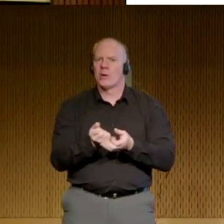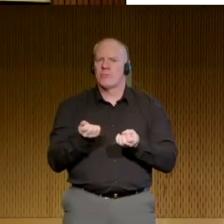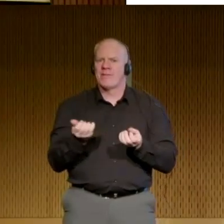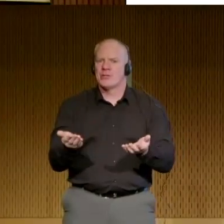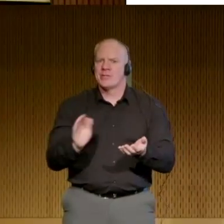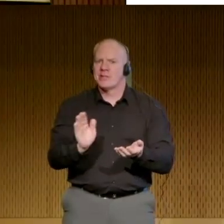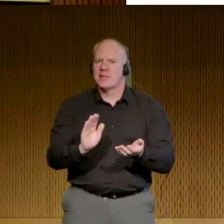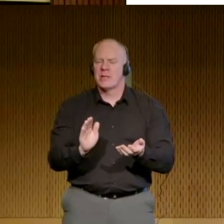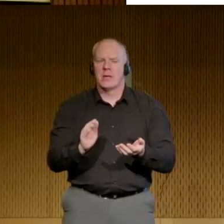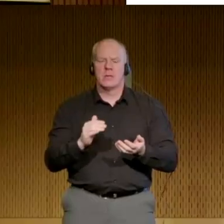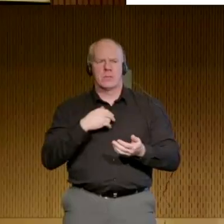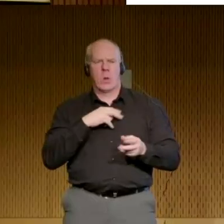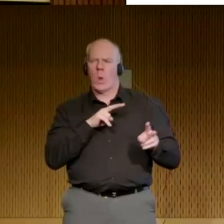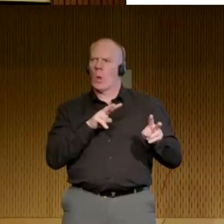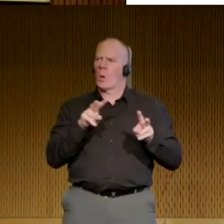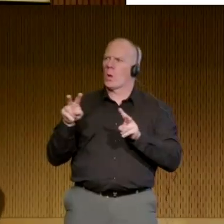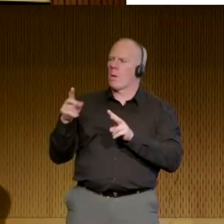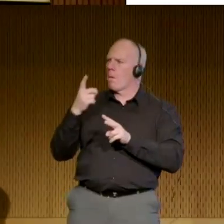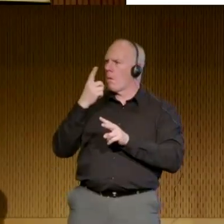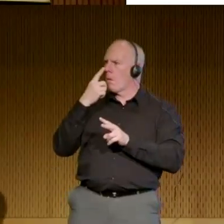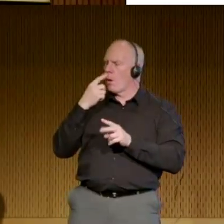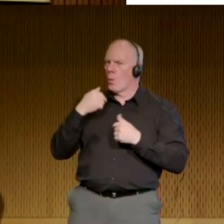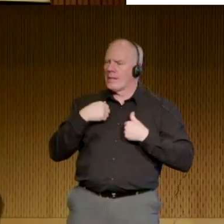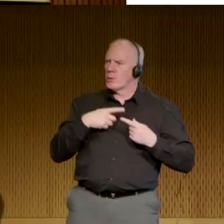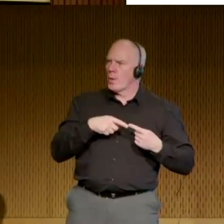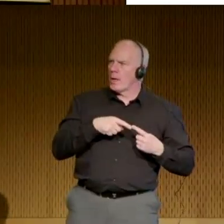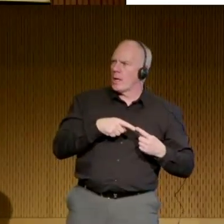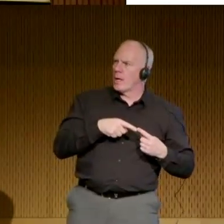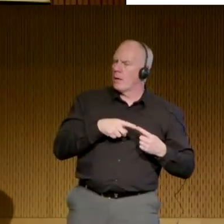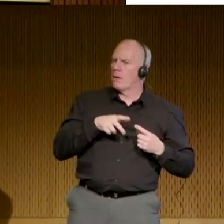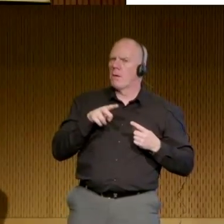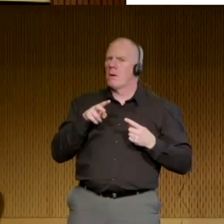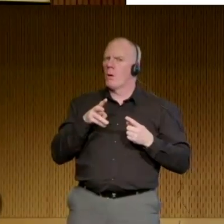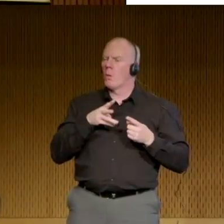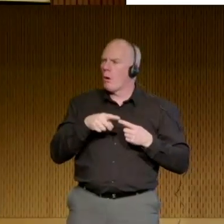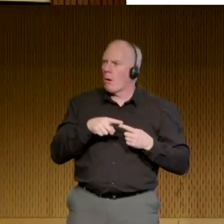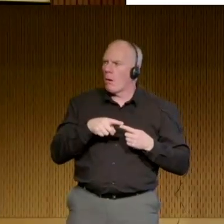we're always kind of looking at what we're doing and seeing if it works and if it's not working